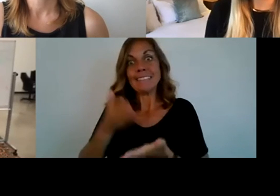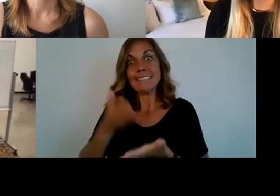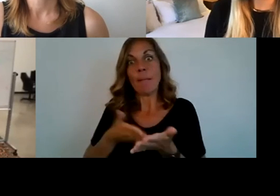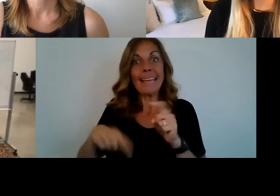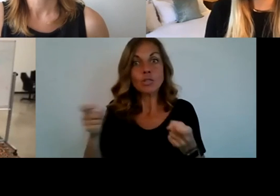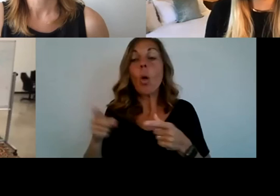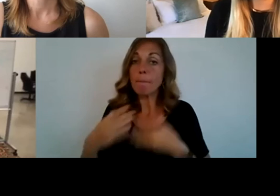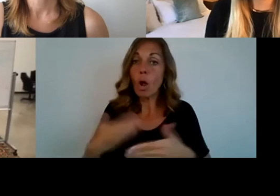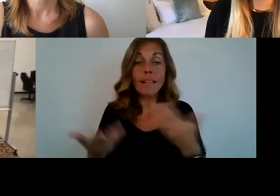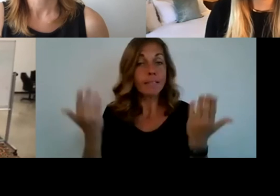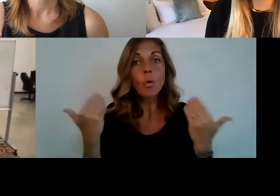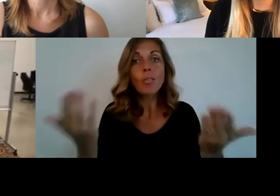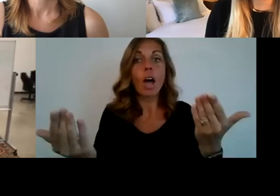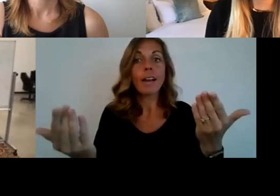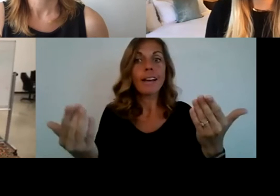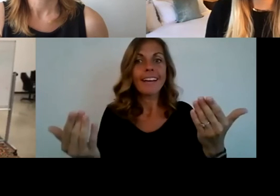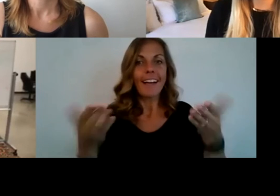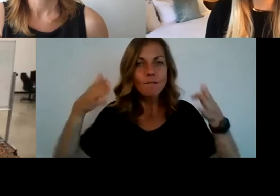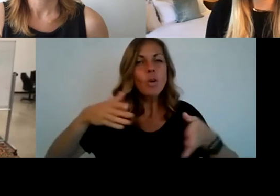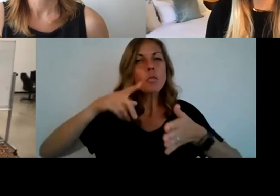ultimately to move on from that and focus on the things that she could make change.